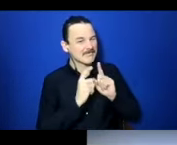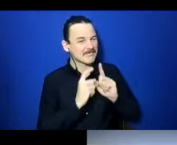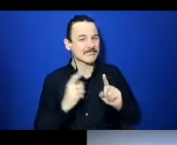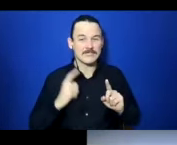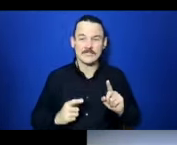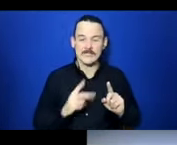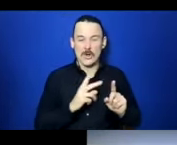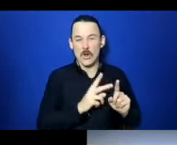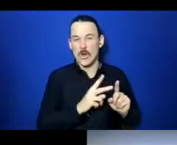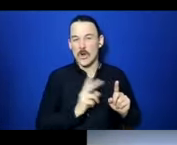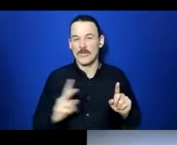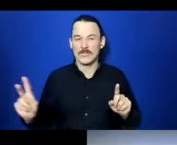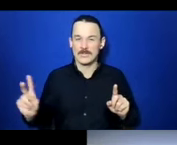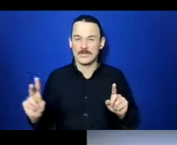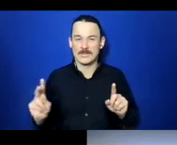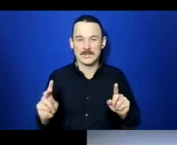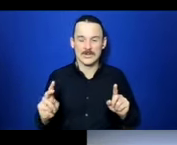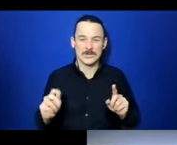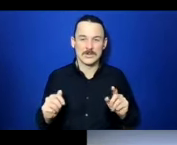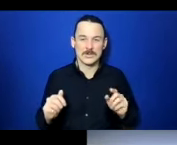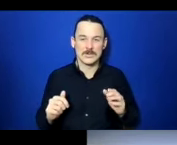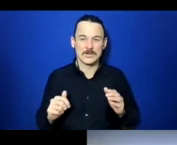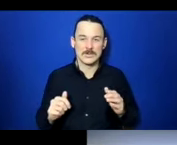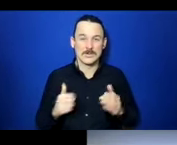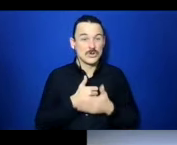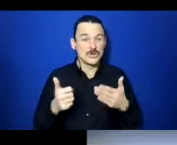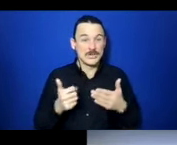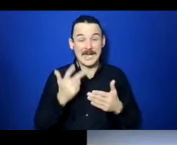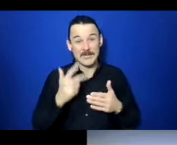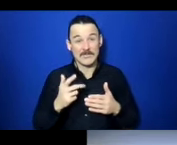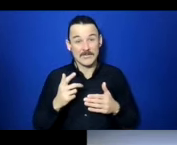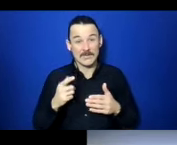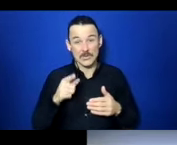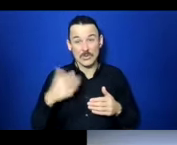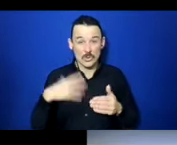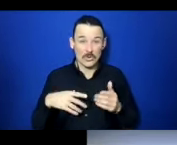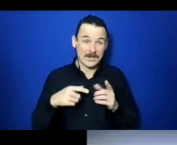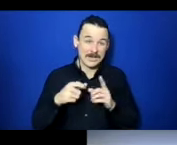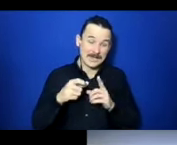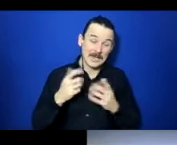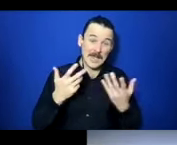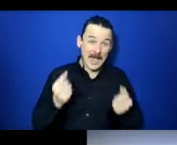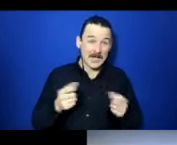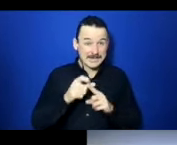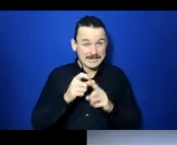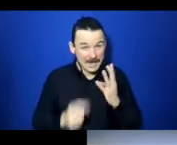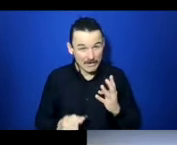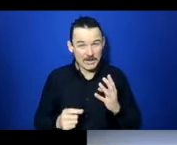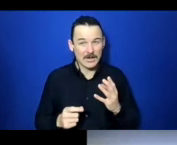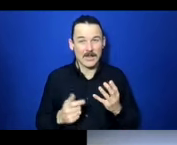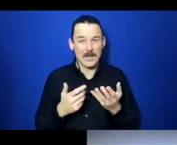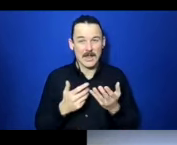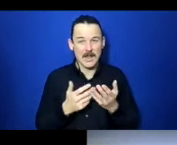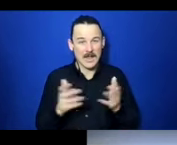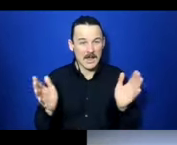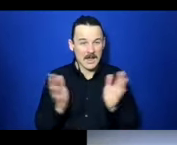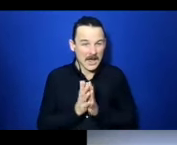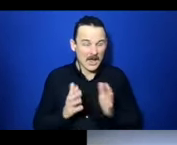is through the back corridors of some, speaking of the university that I was an academic at. And for